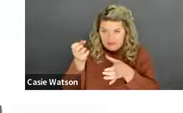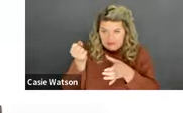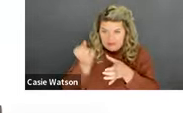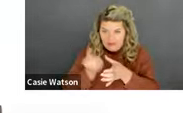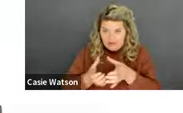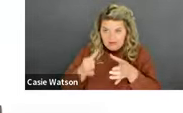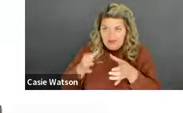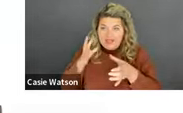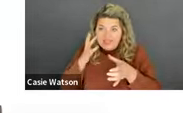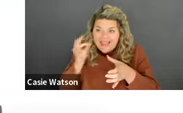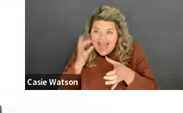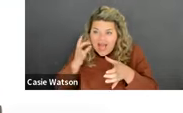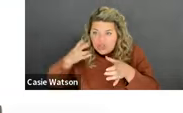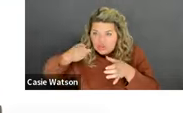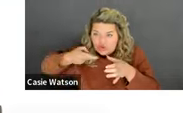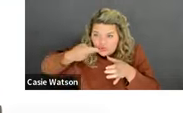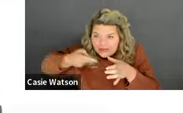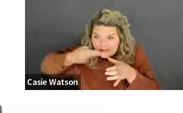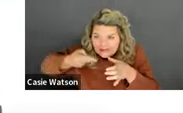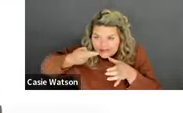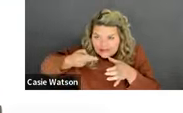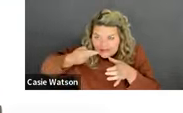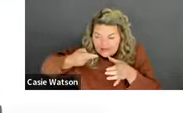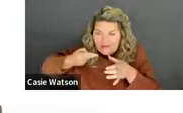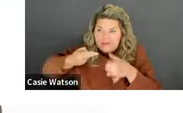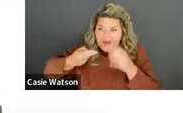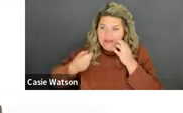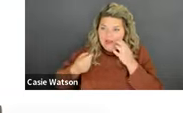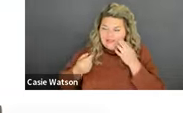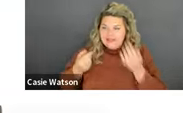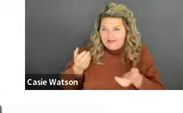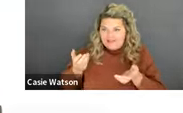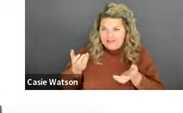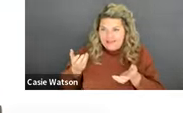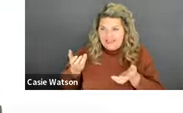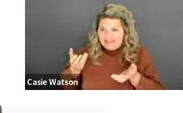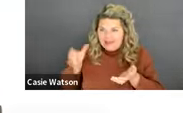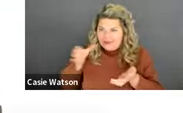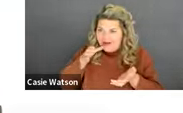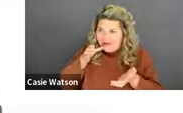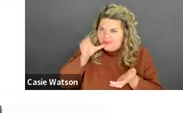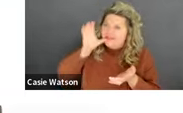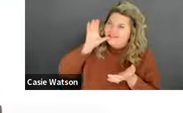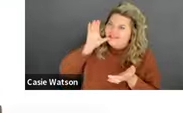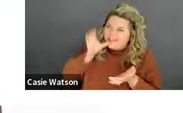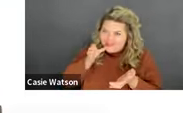so I'd say milk, the cat drinks. Because obviously, a cat does not use a cup.